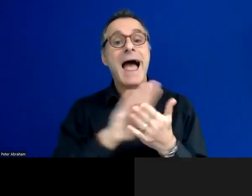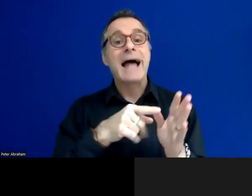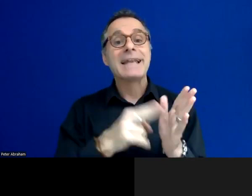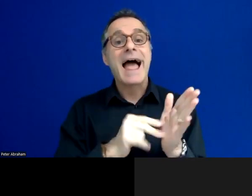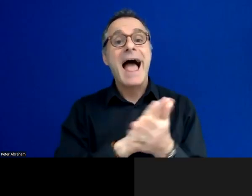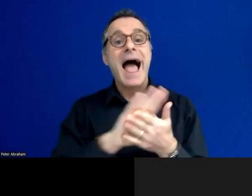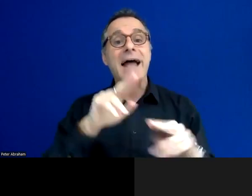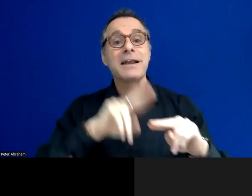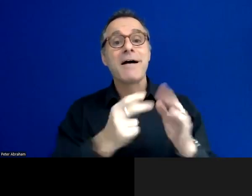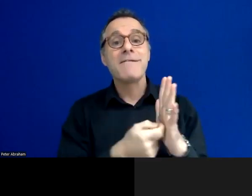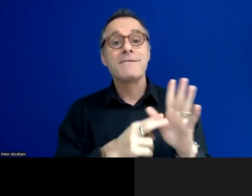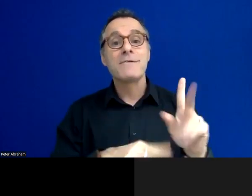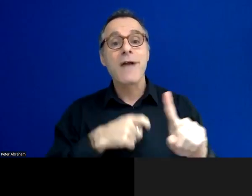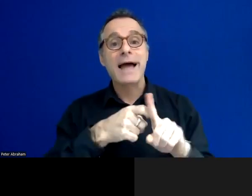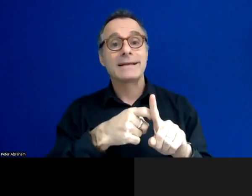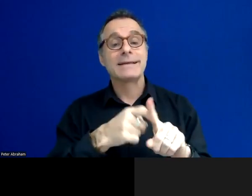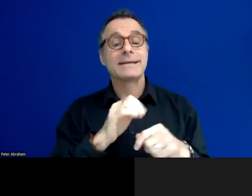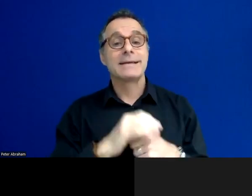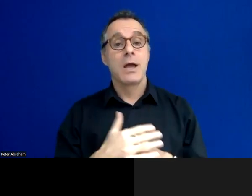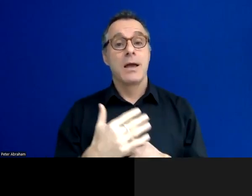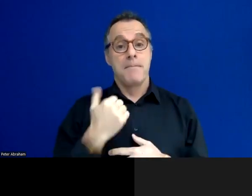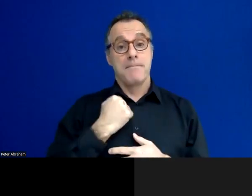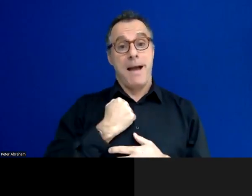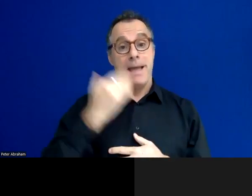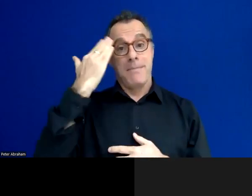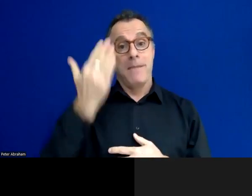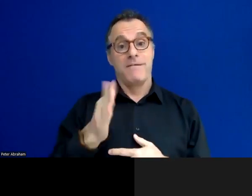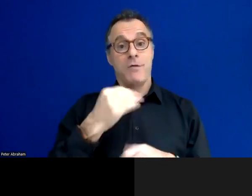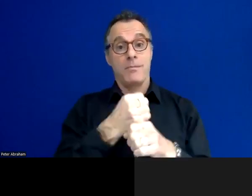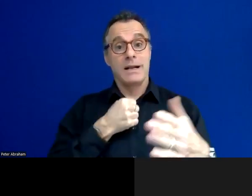I think I mentioned to you when we met earlier, that my mum's from Glasgow and she's passed me